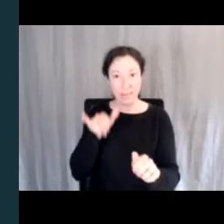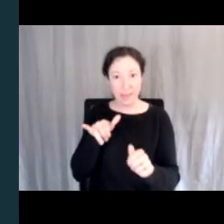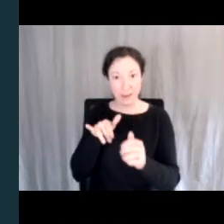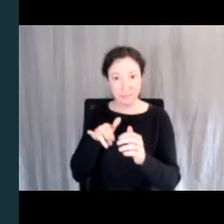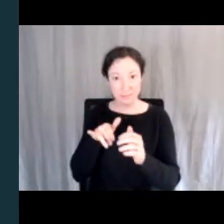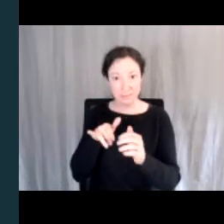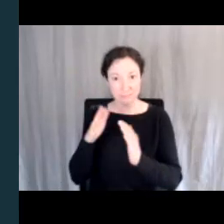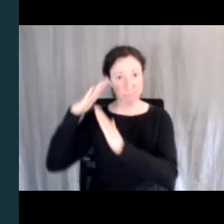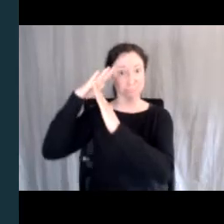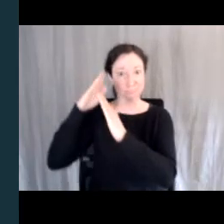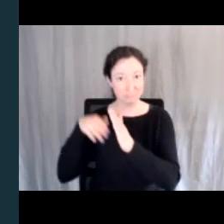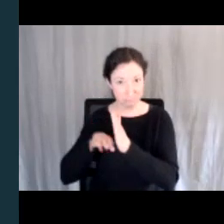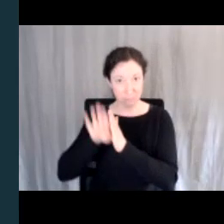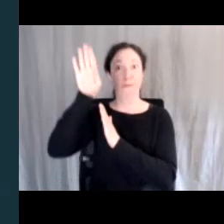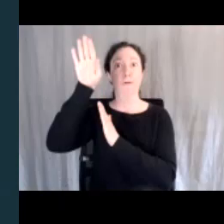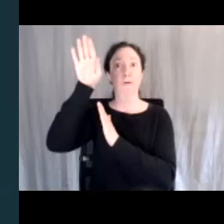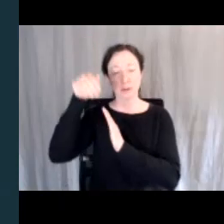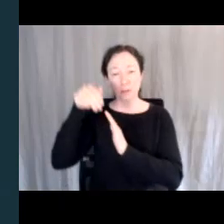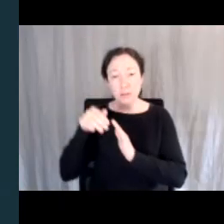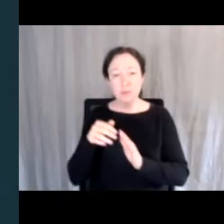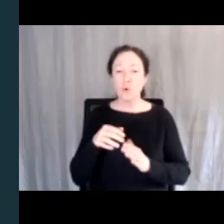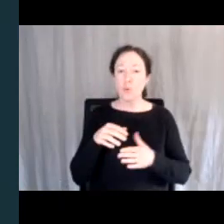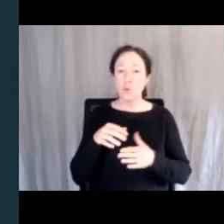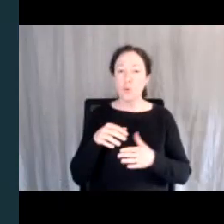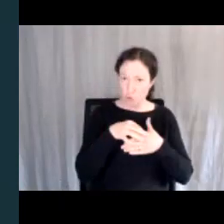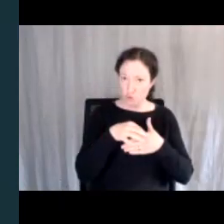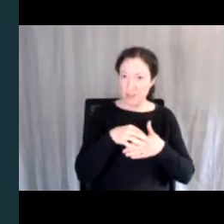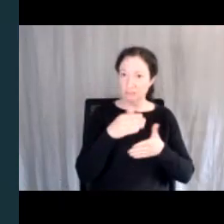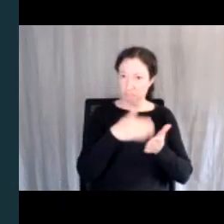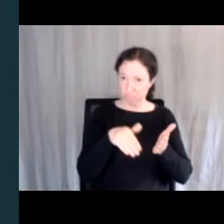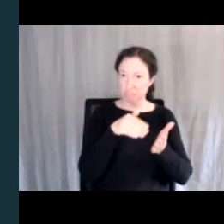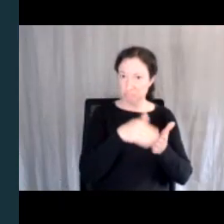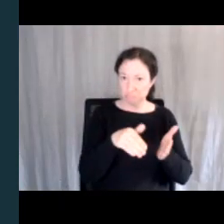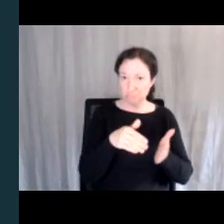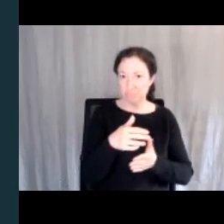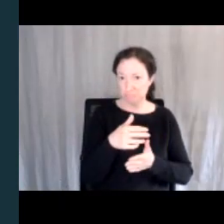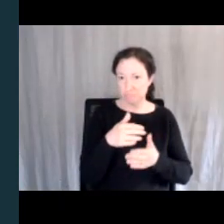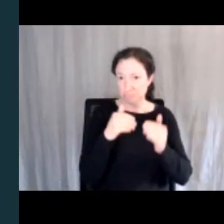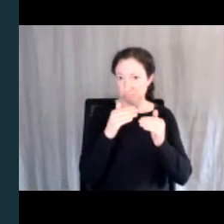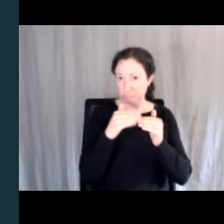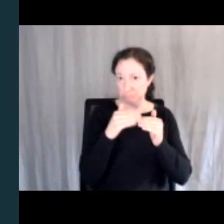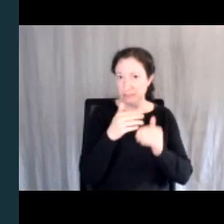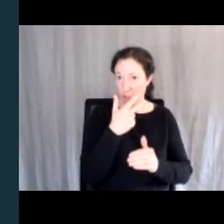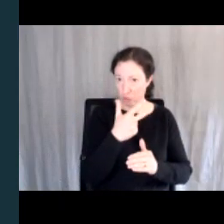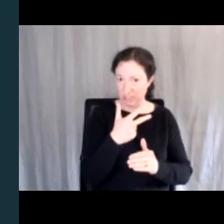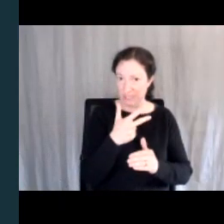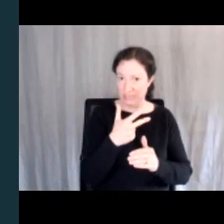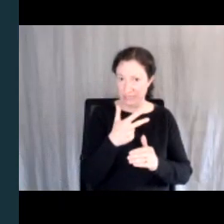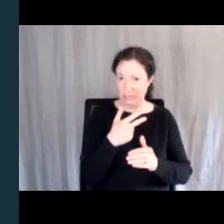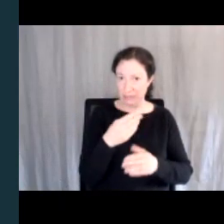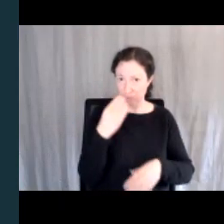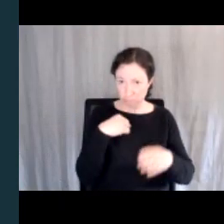So protein regularly throughout the day, about three solid servings can stabilize your blood sugar levels to prevent